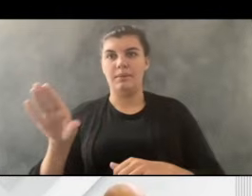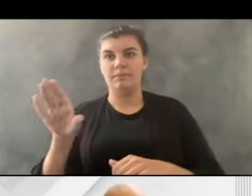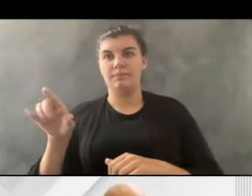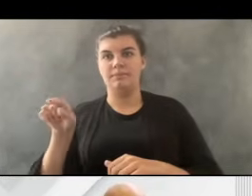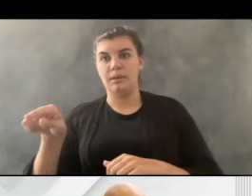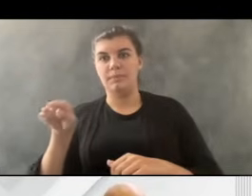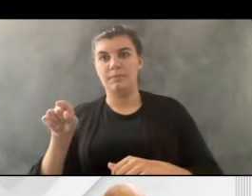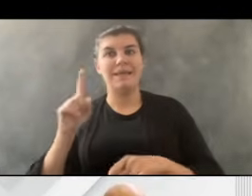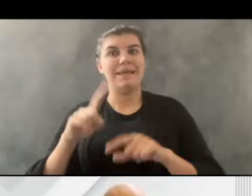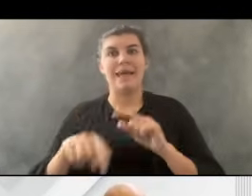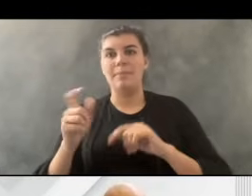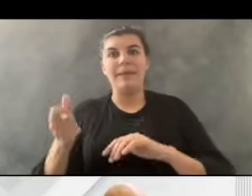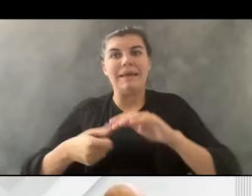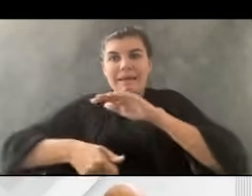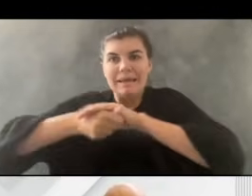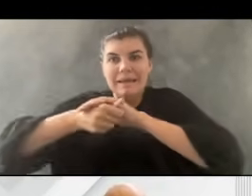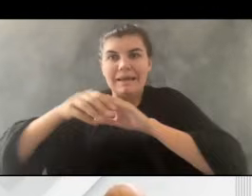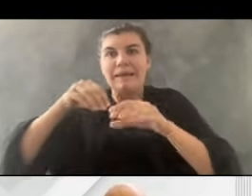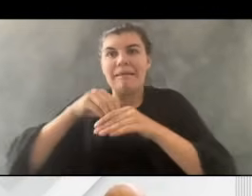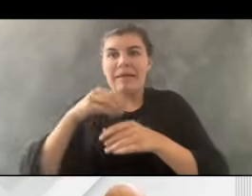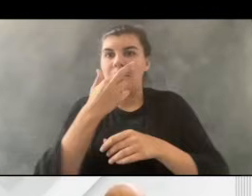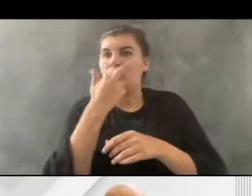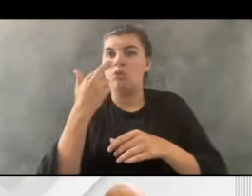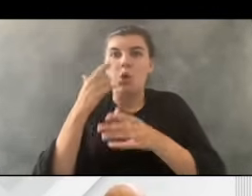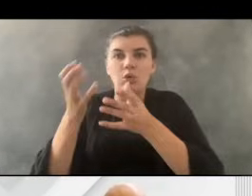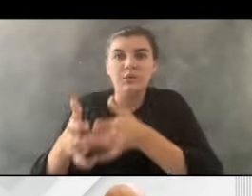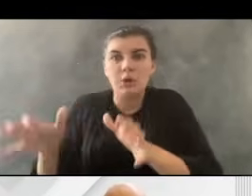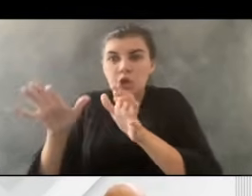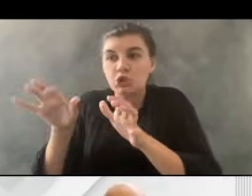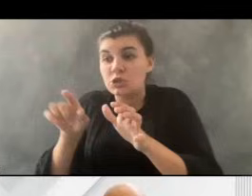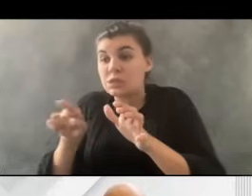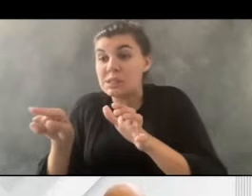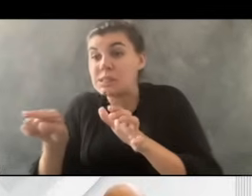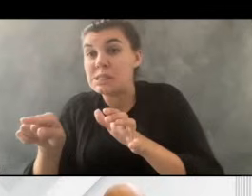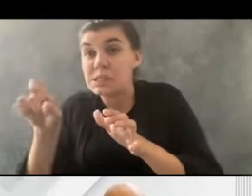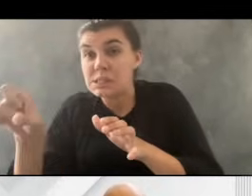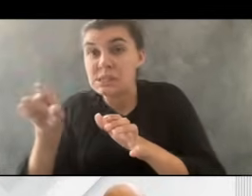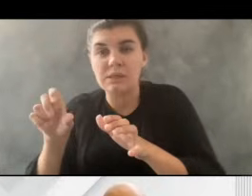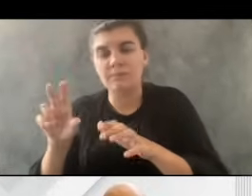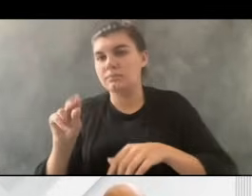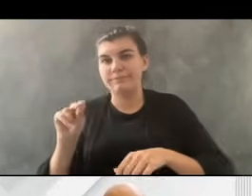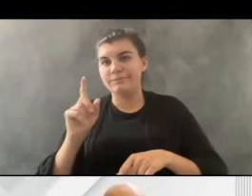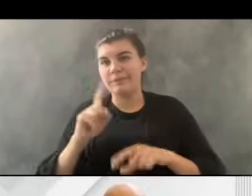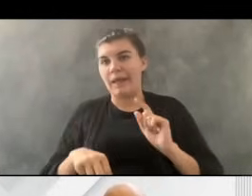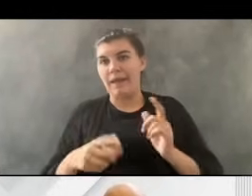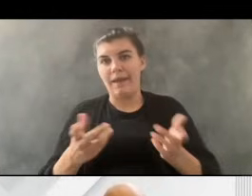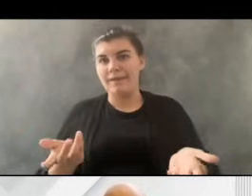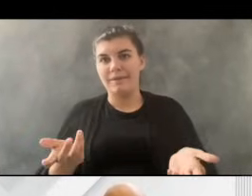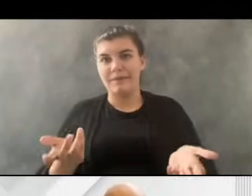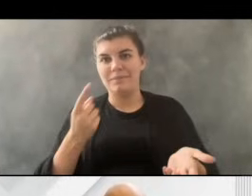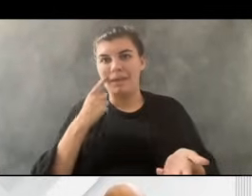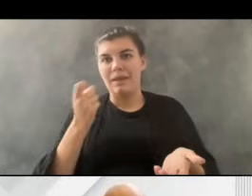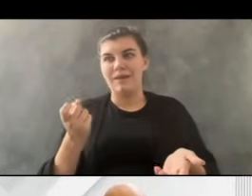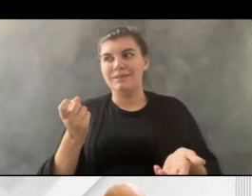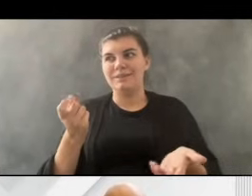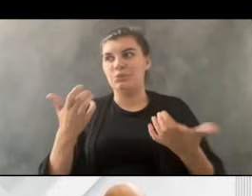bushes away from the prepared surface more than 10 inches, because you